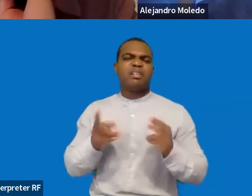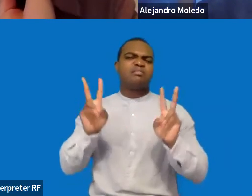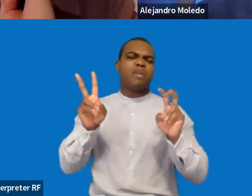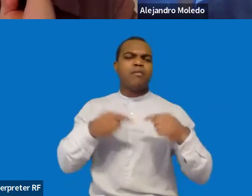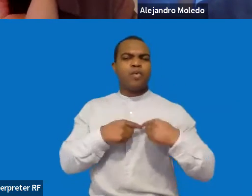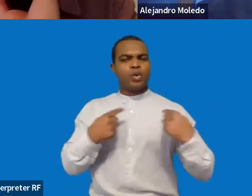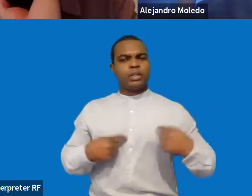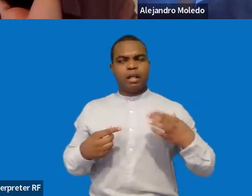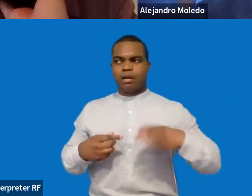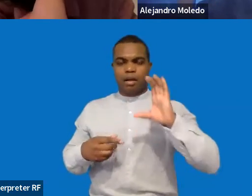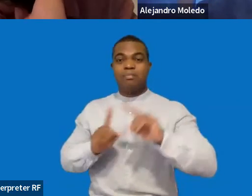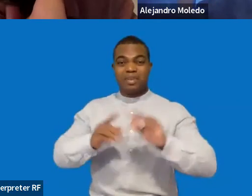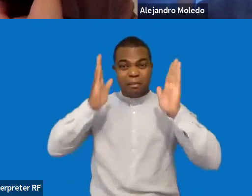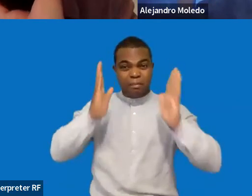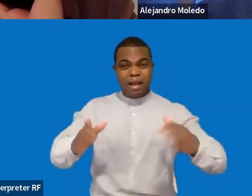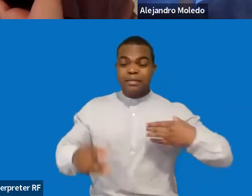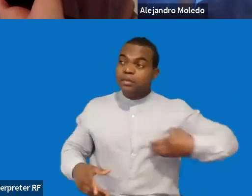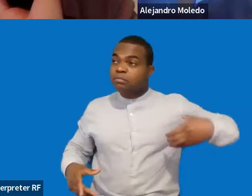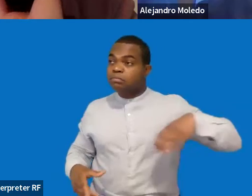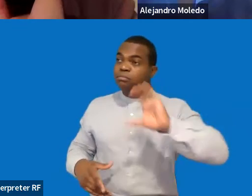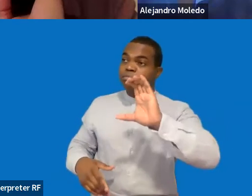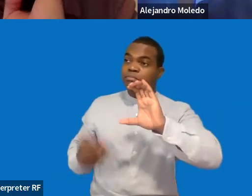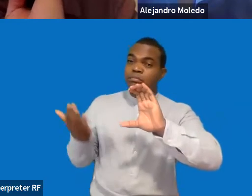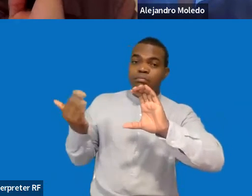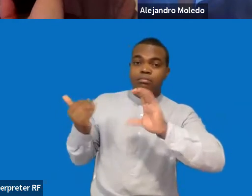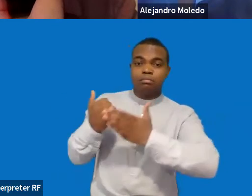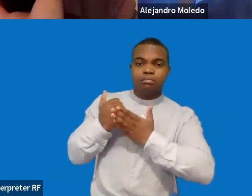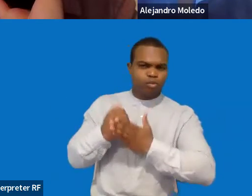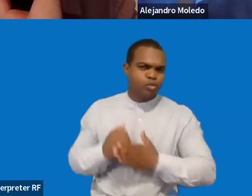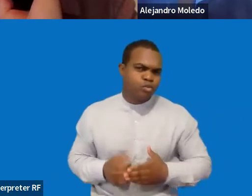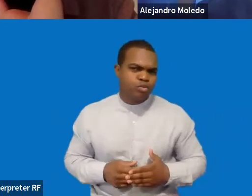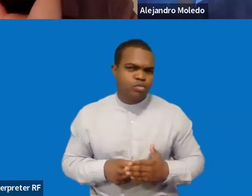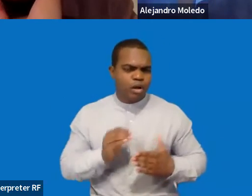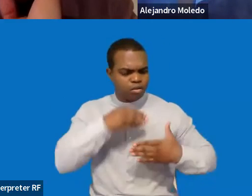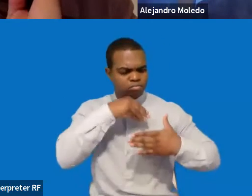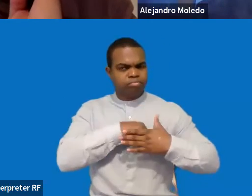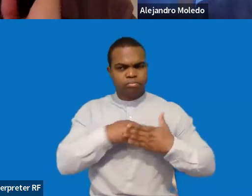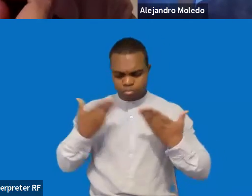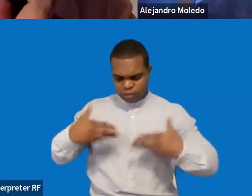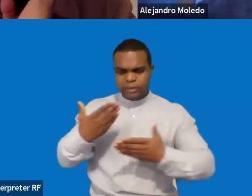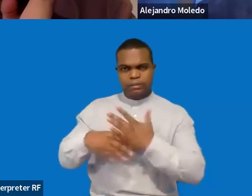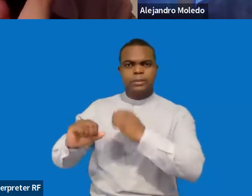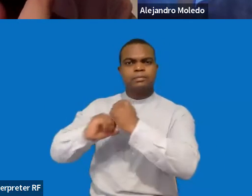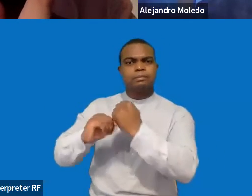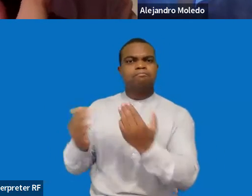and you see that a museum or a cultural center or a cinema has a discount,